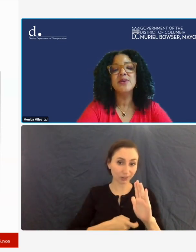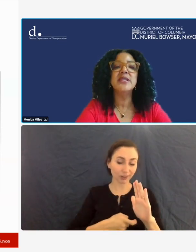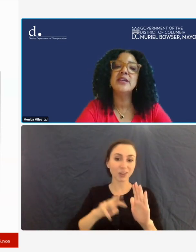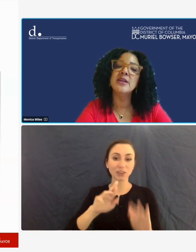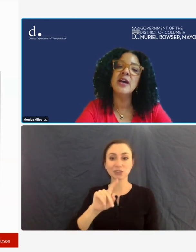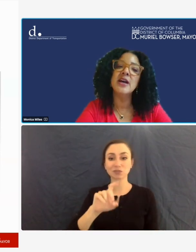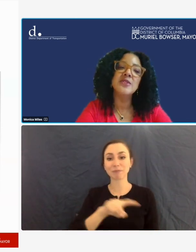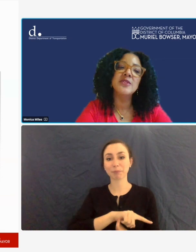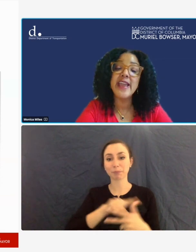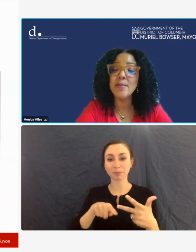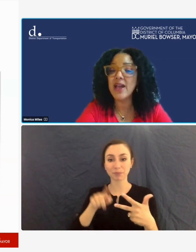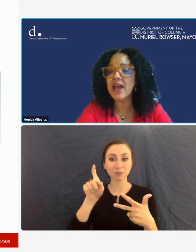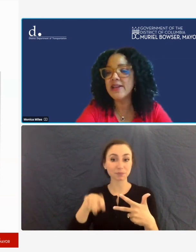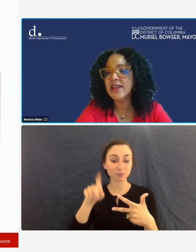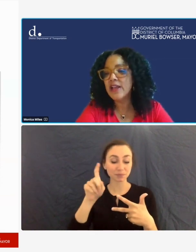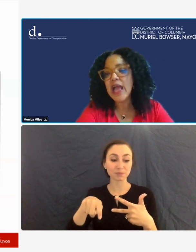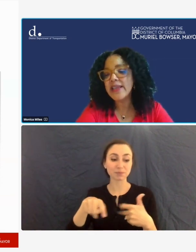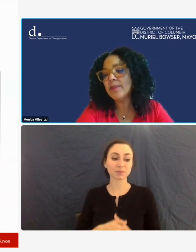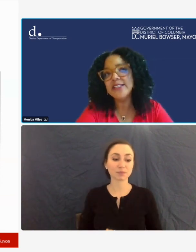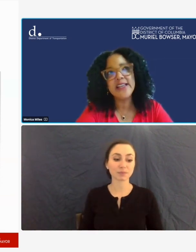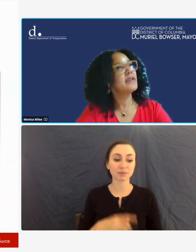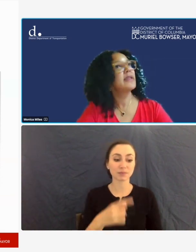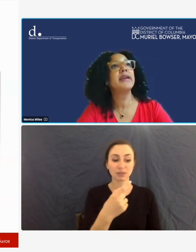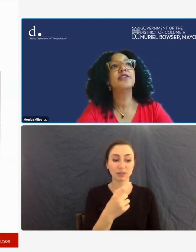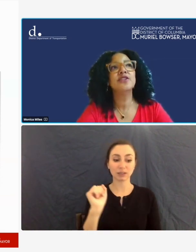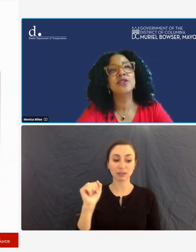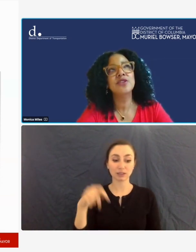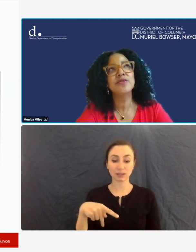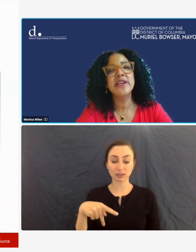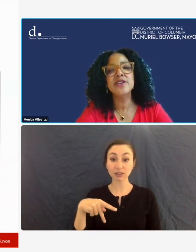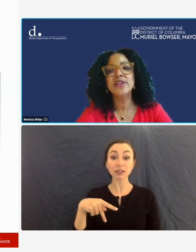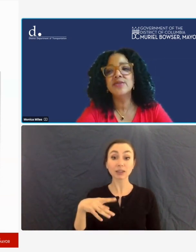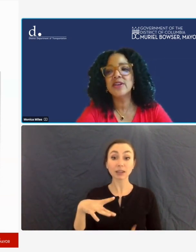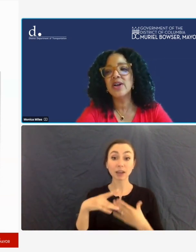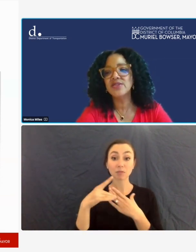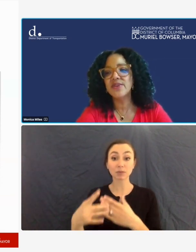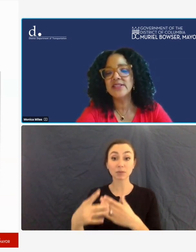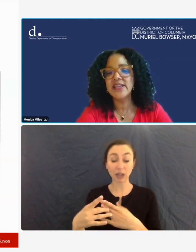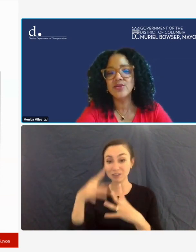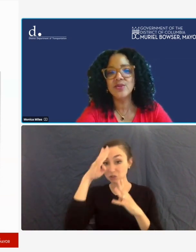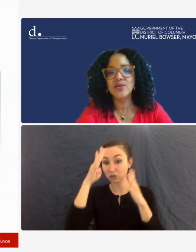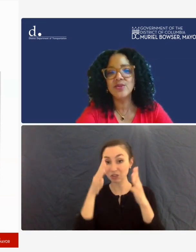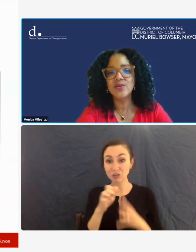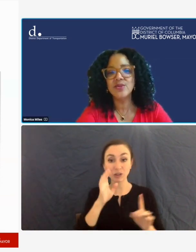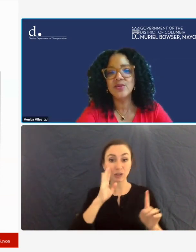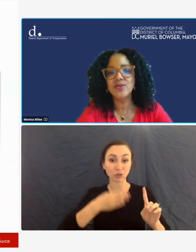need um the gap guide i kept saying that to to create your indirect cost rate schedule you have